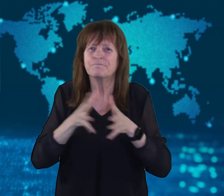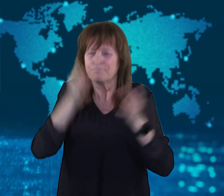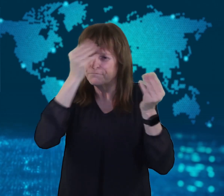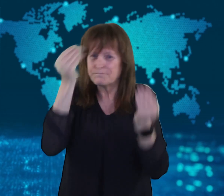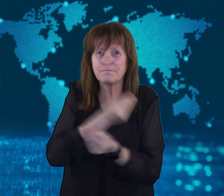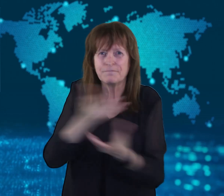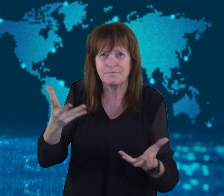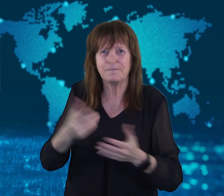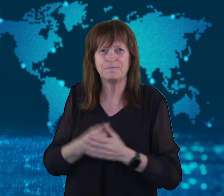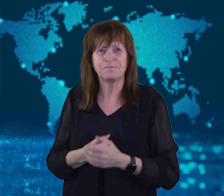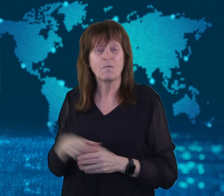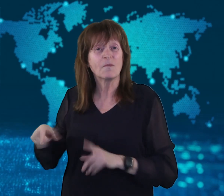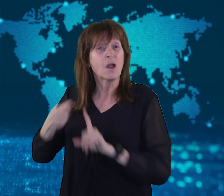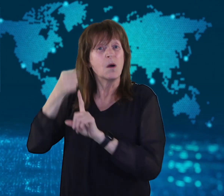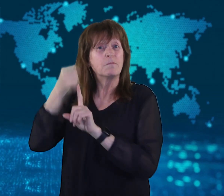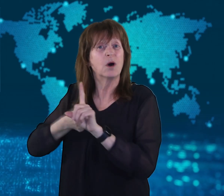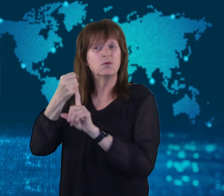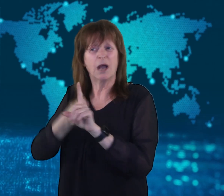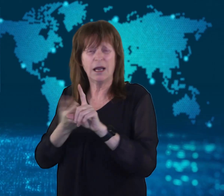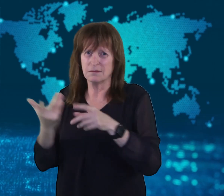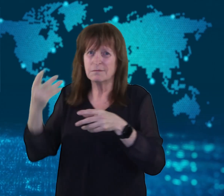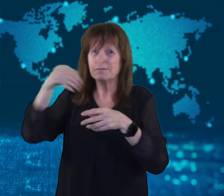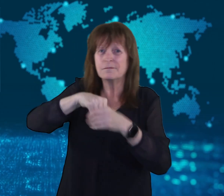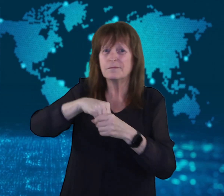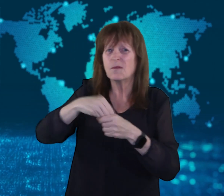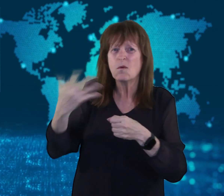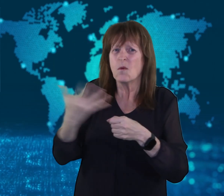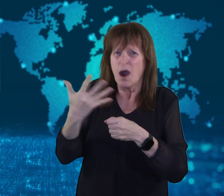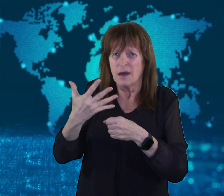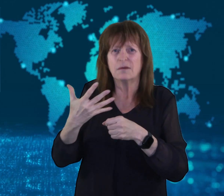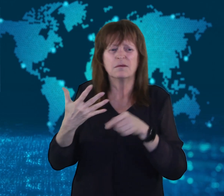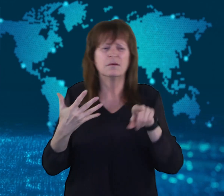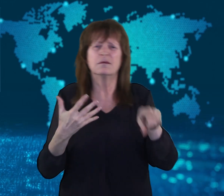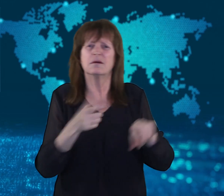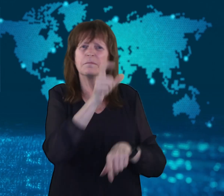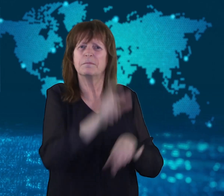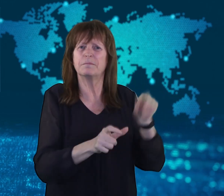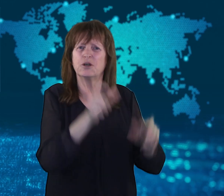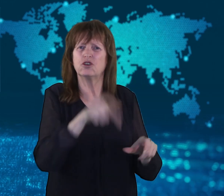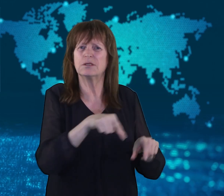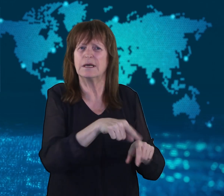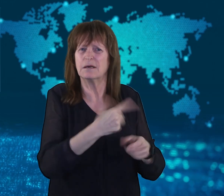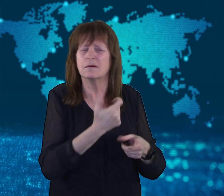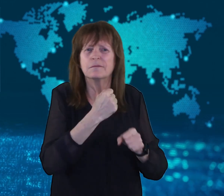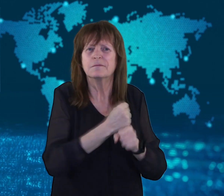The protests are a part of the backlash from the victims